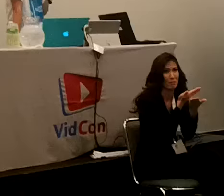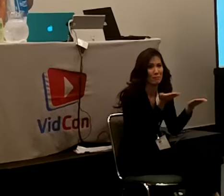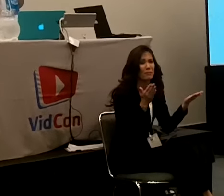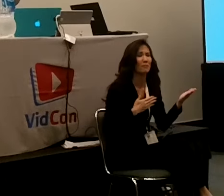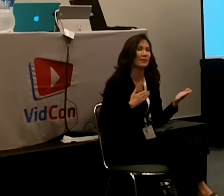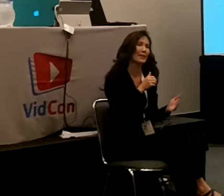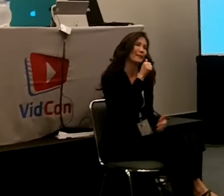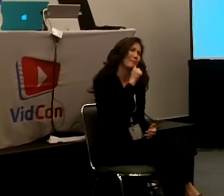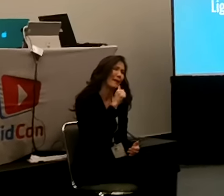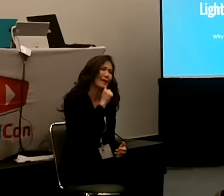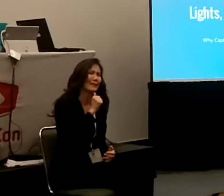Long night.